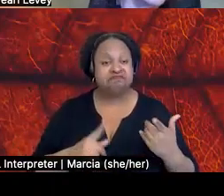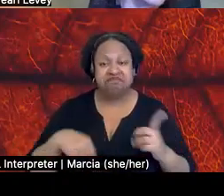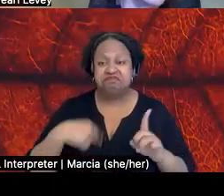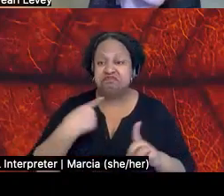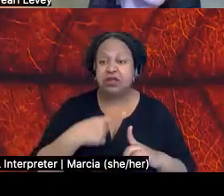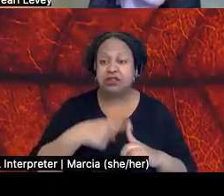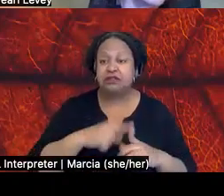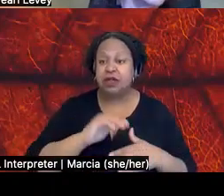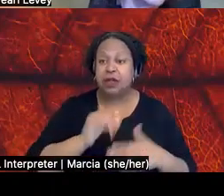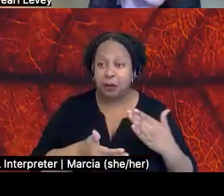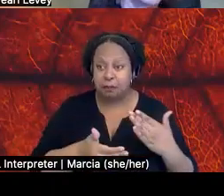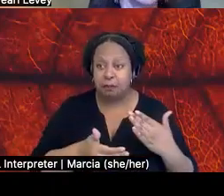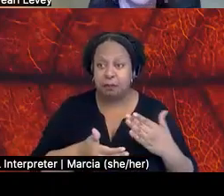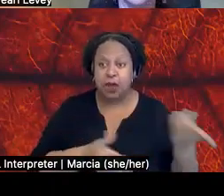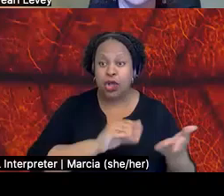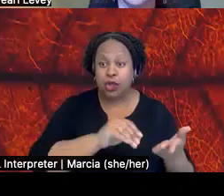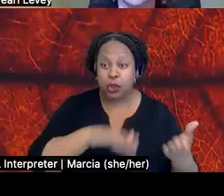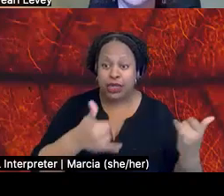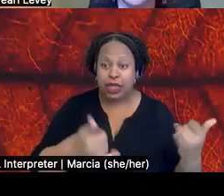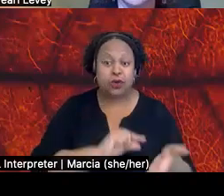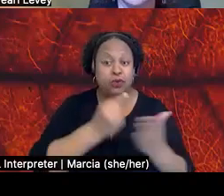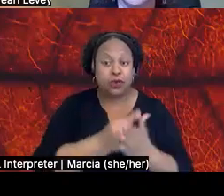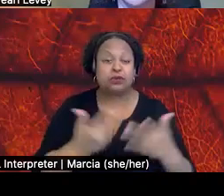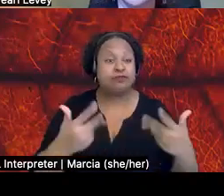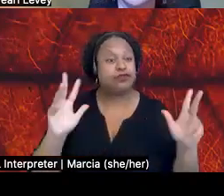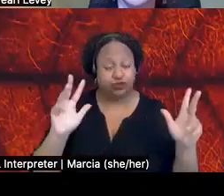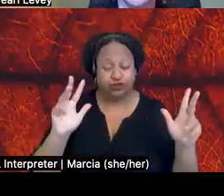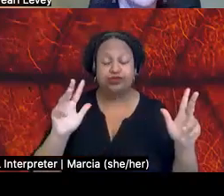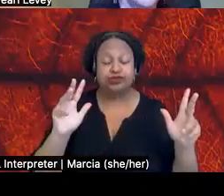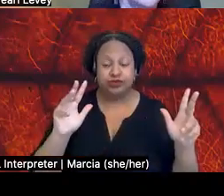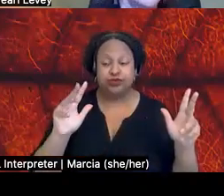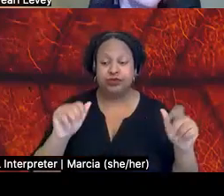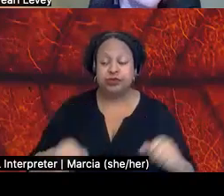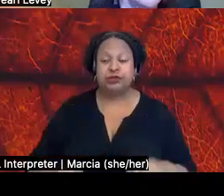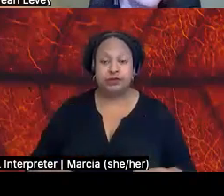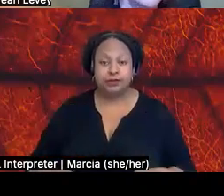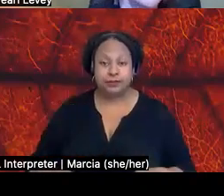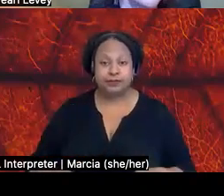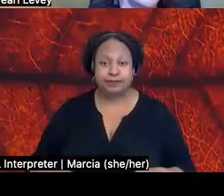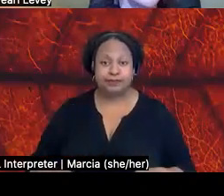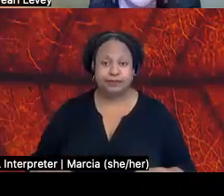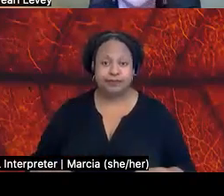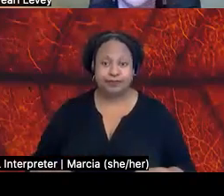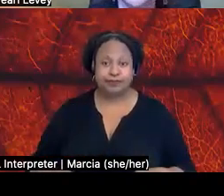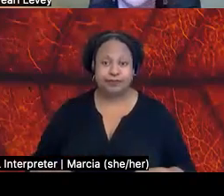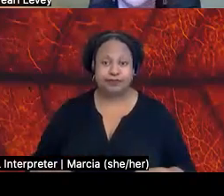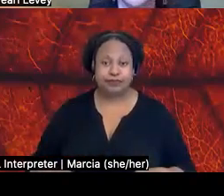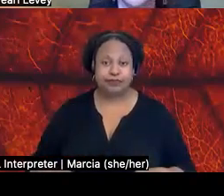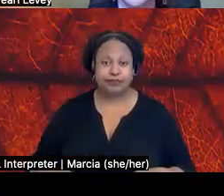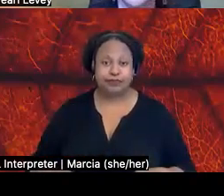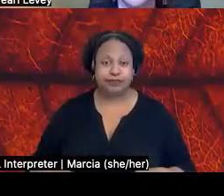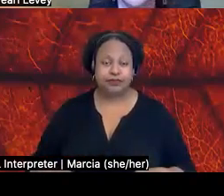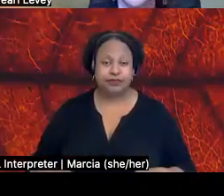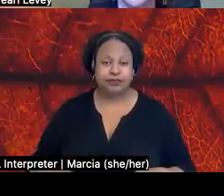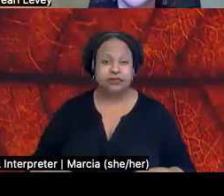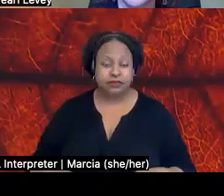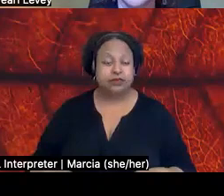The learner is now graduated and, and, and, and, and hopefully we assisted in that process.